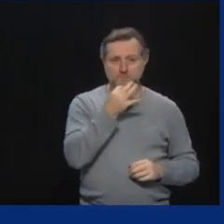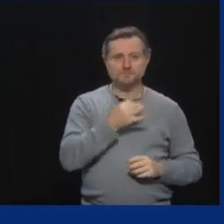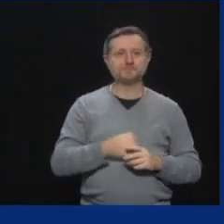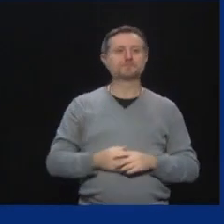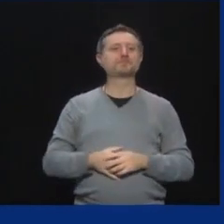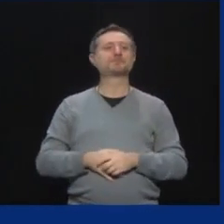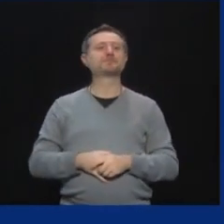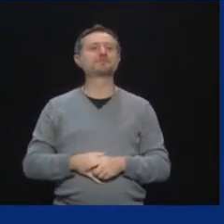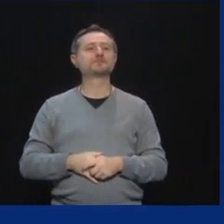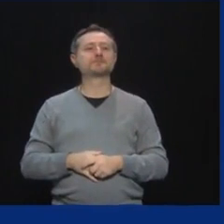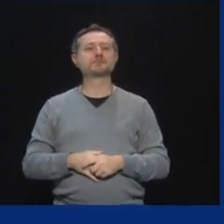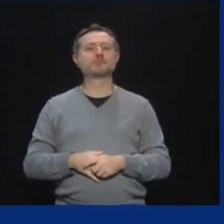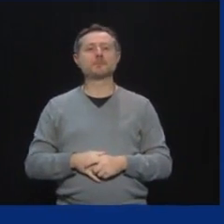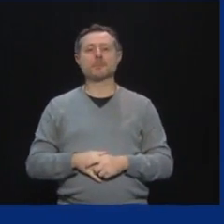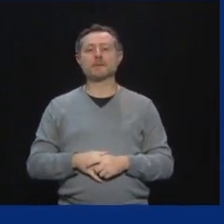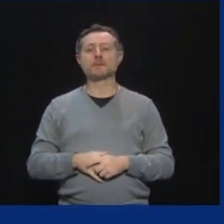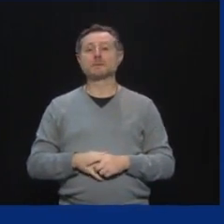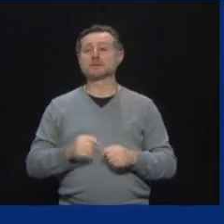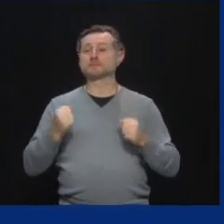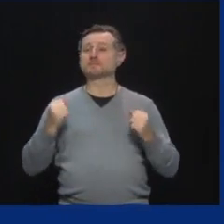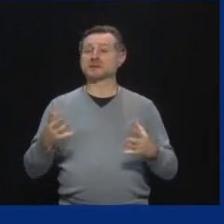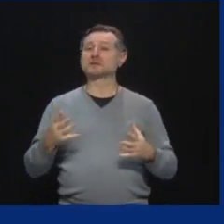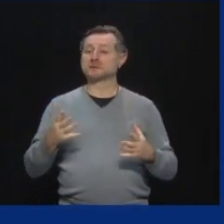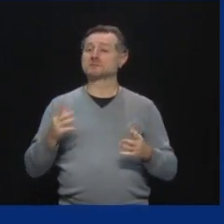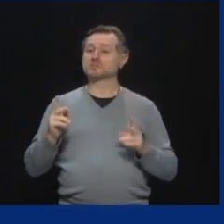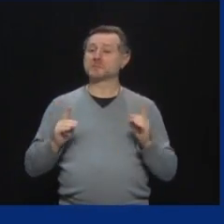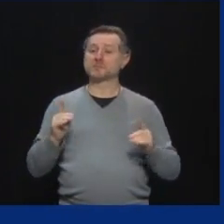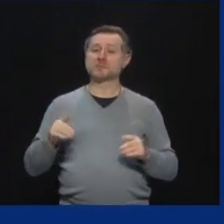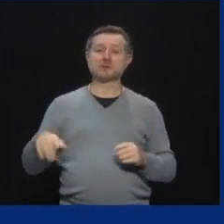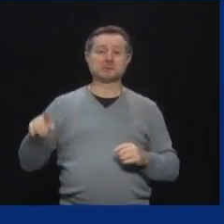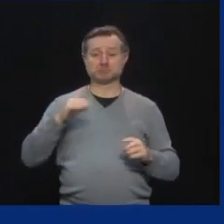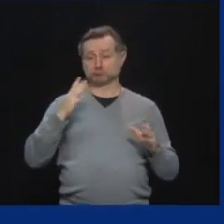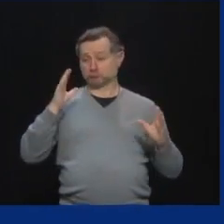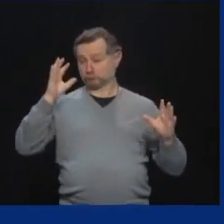lot of people had opinions on this and I am so grateful for the support we